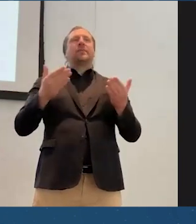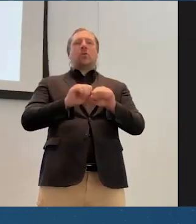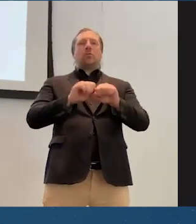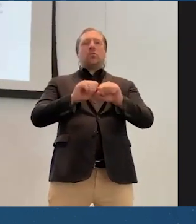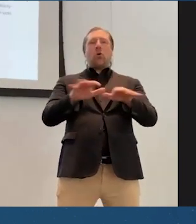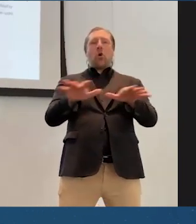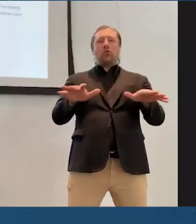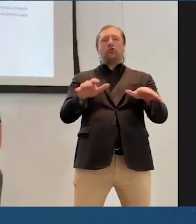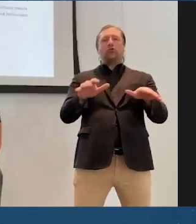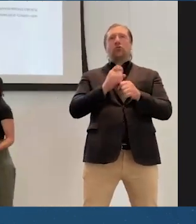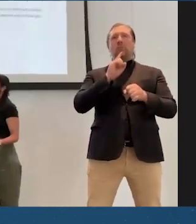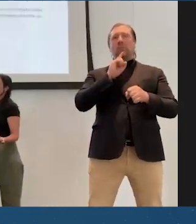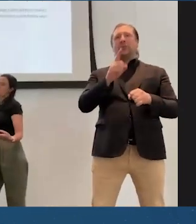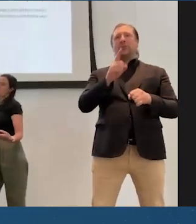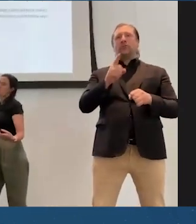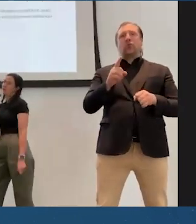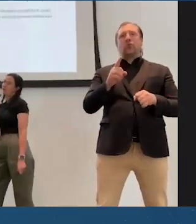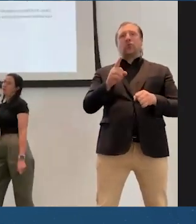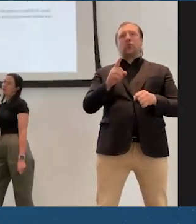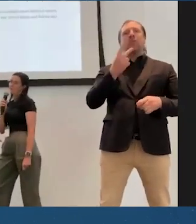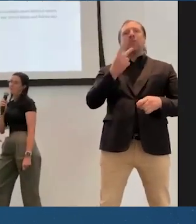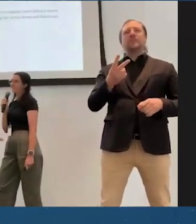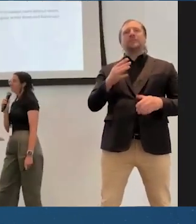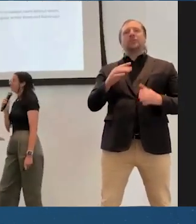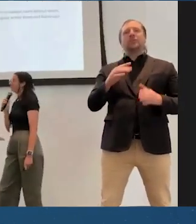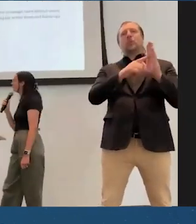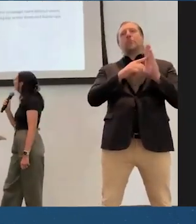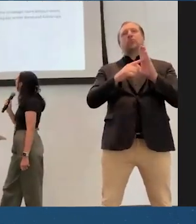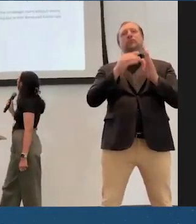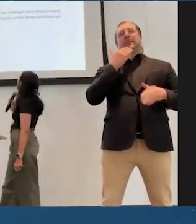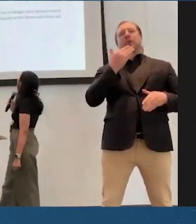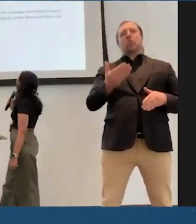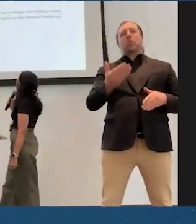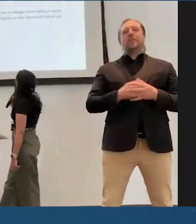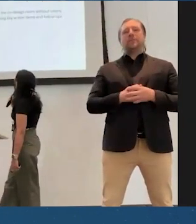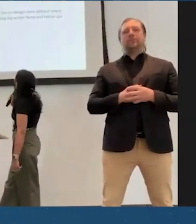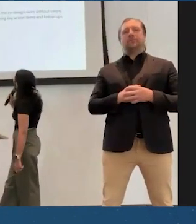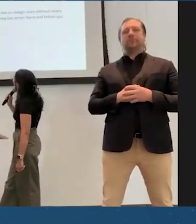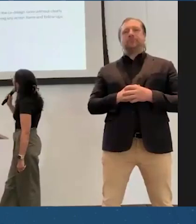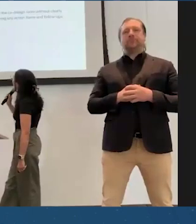making sure that those voices are well represented.